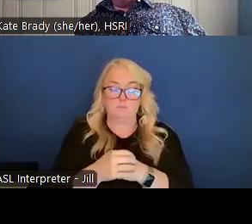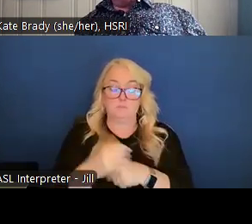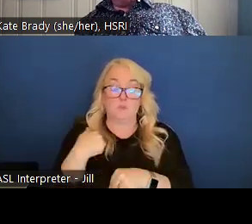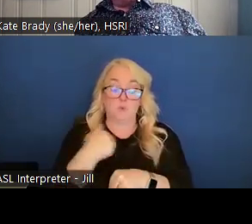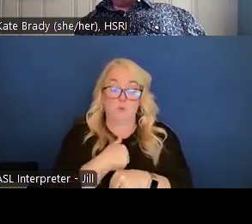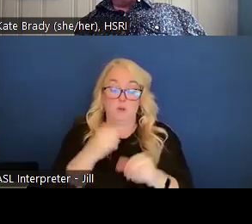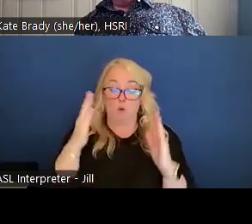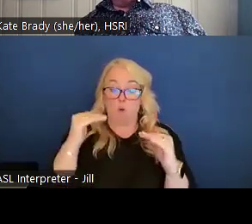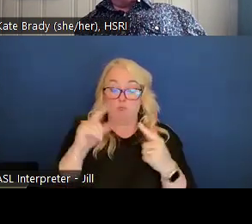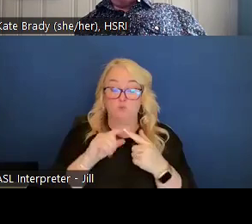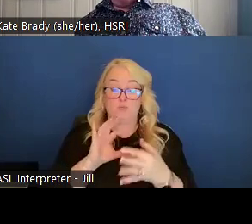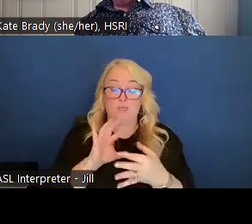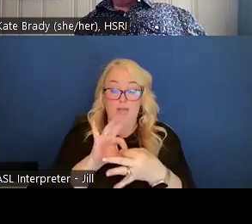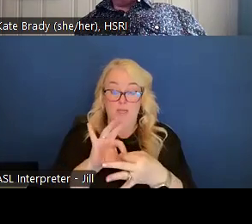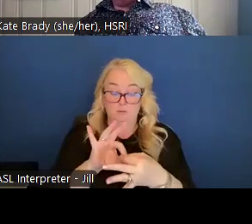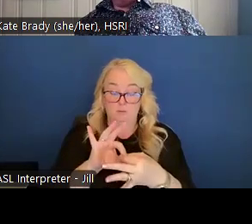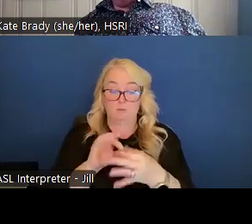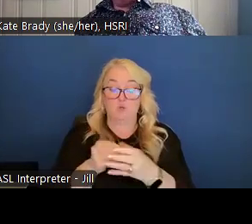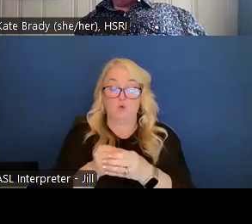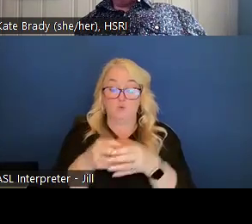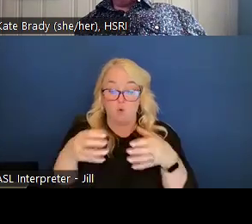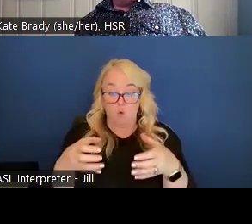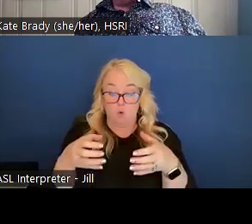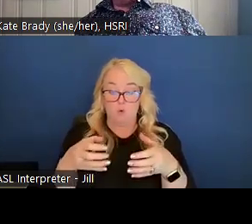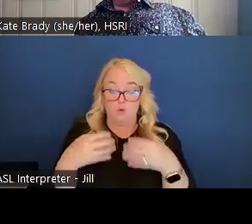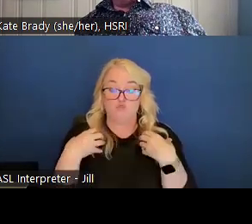connect, grow, and strengthen networks of grassroots